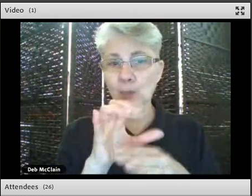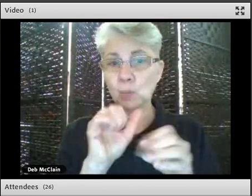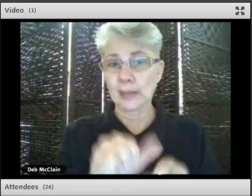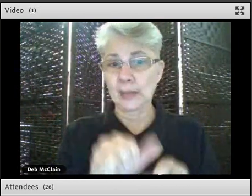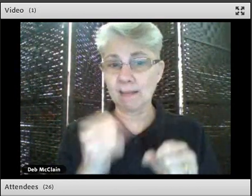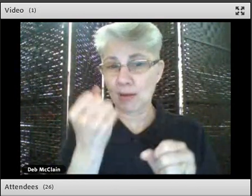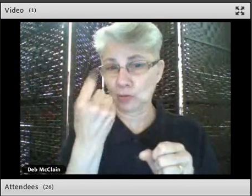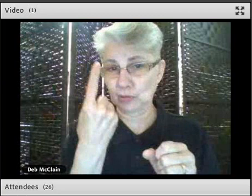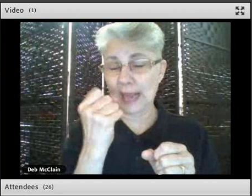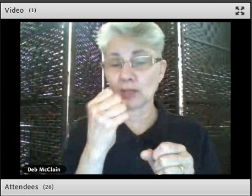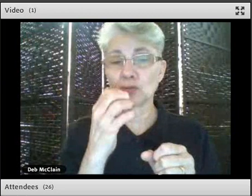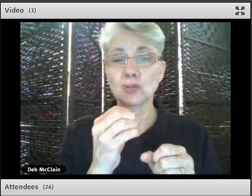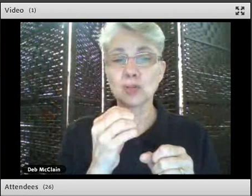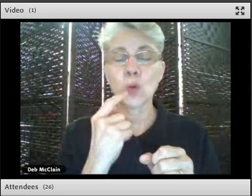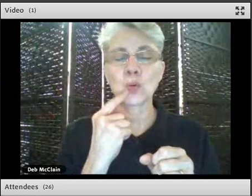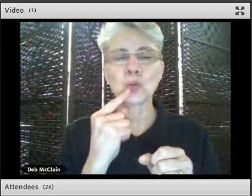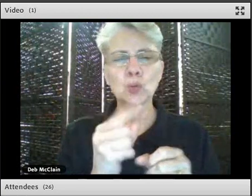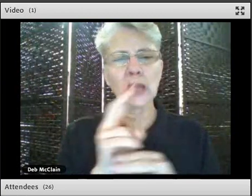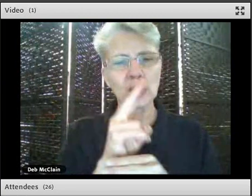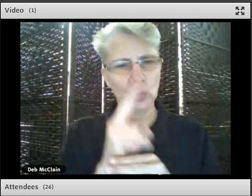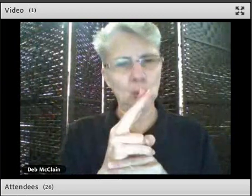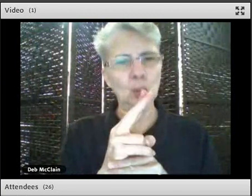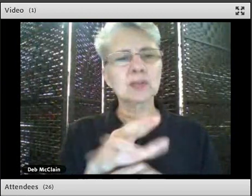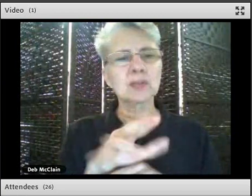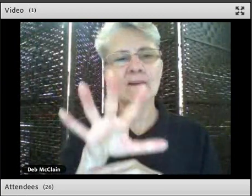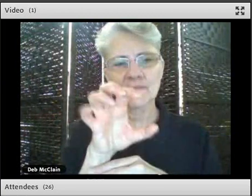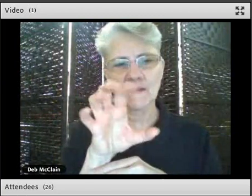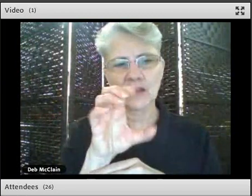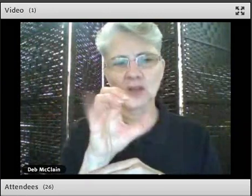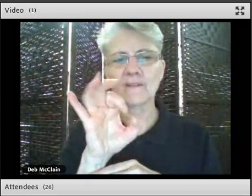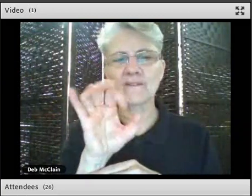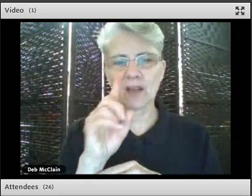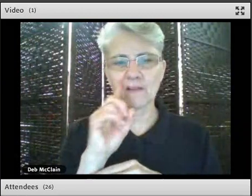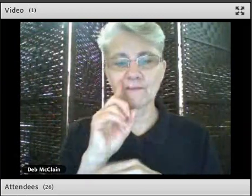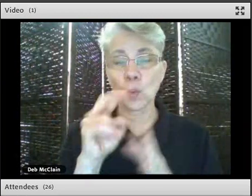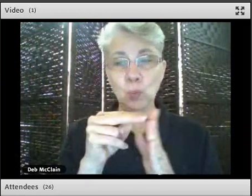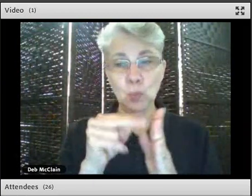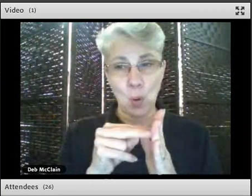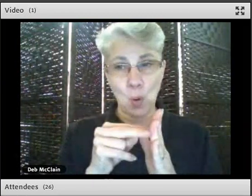for these notes, the 588 field is specifically designed